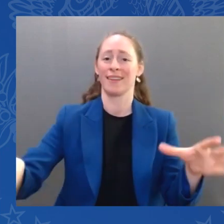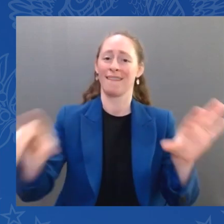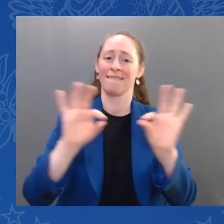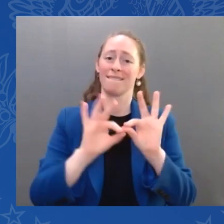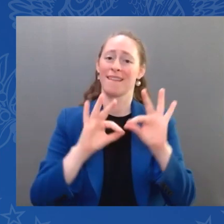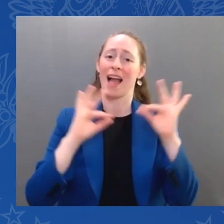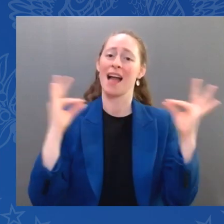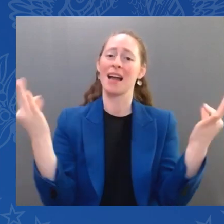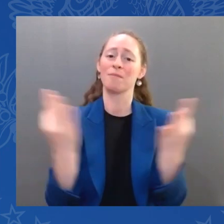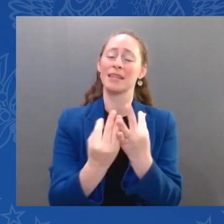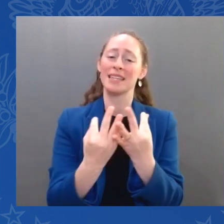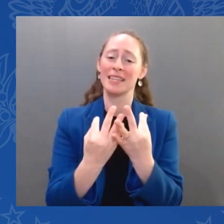But on behalf especially my mom.